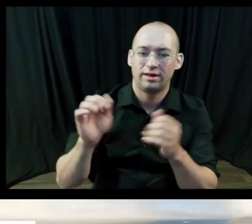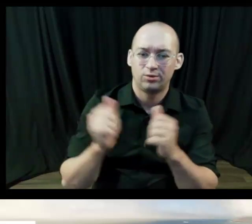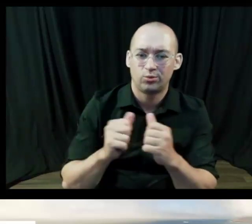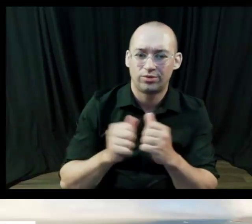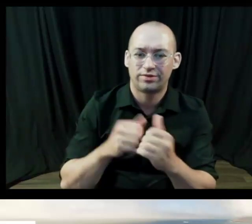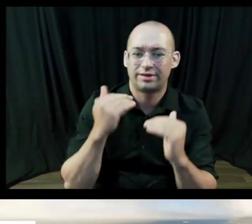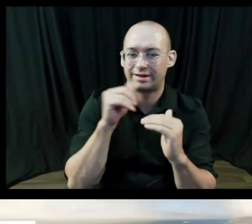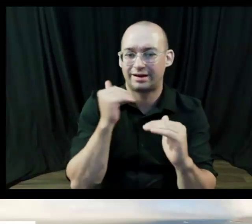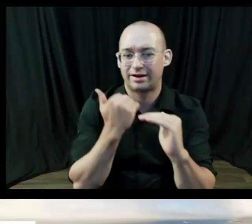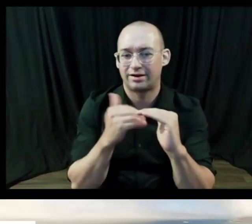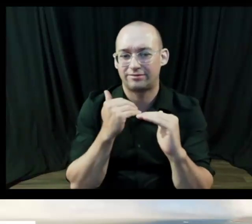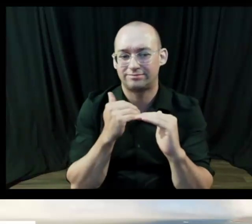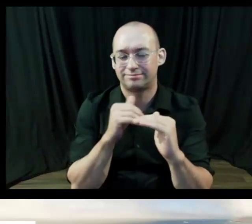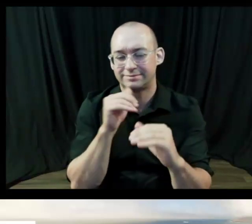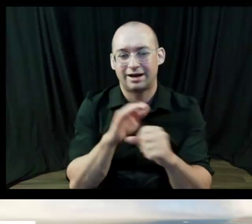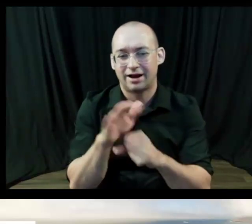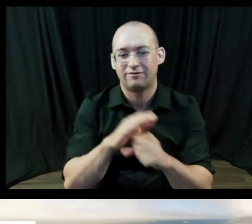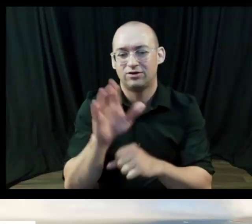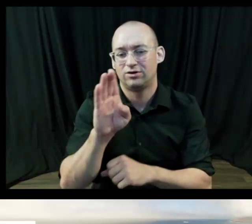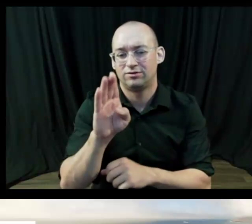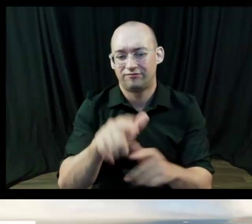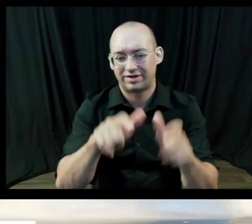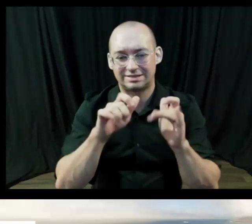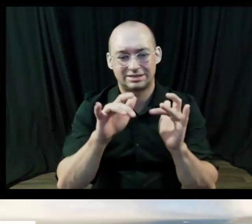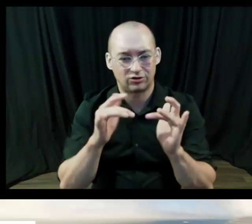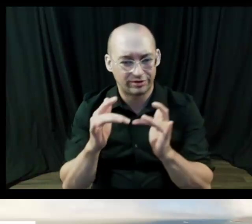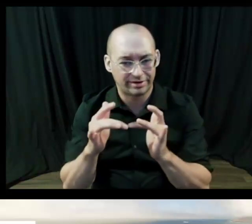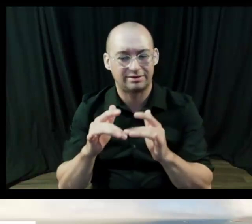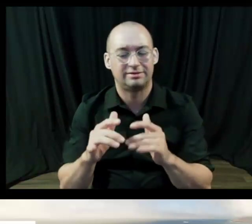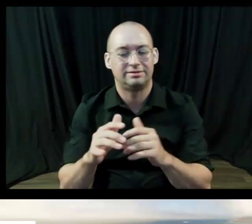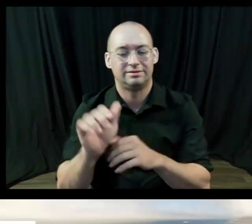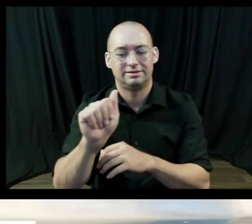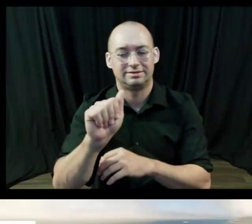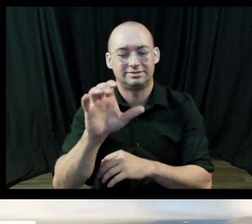broadband availability and adoption, are you guys using ACS data for that?